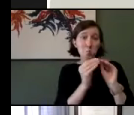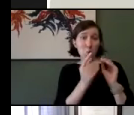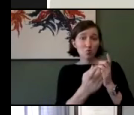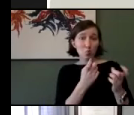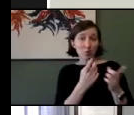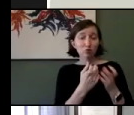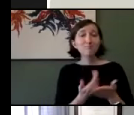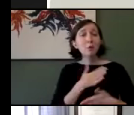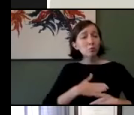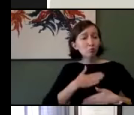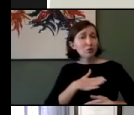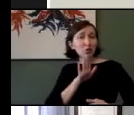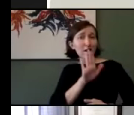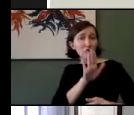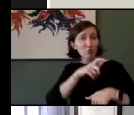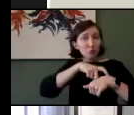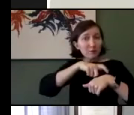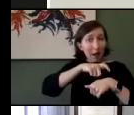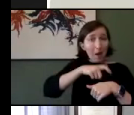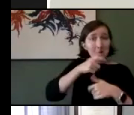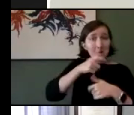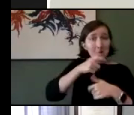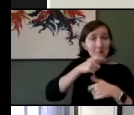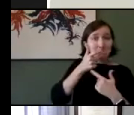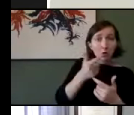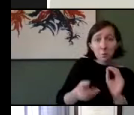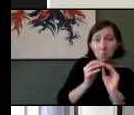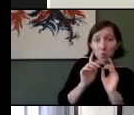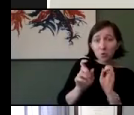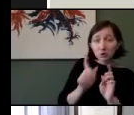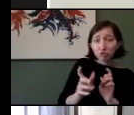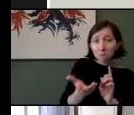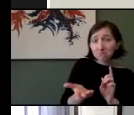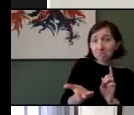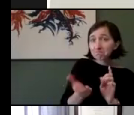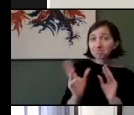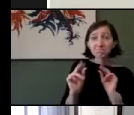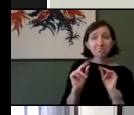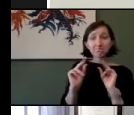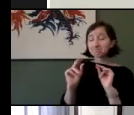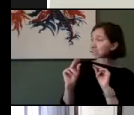Sam, do you see any other questions as we wrap up? Sam Peters: I see a lot of people ask